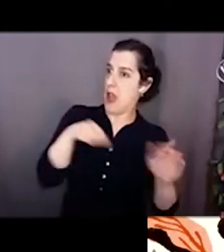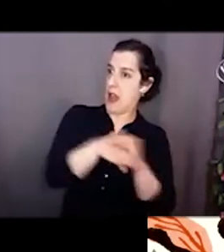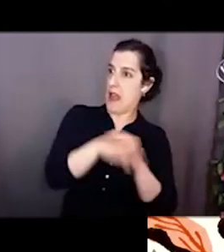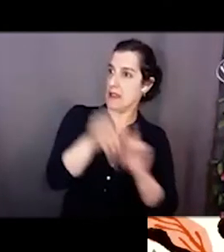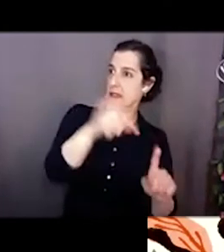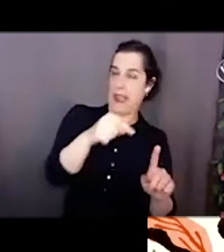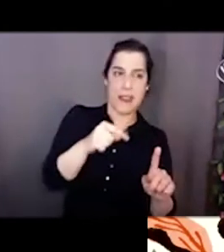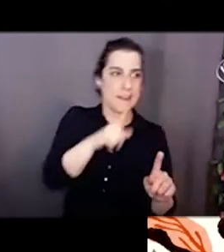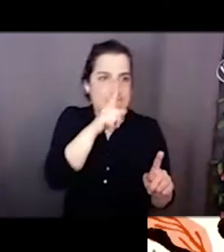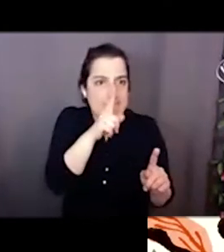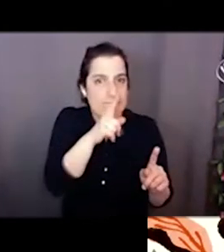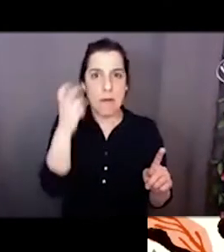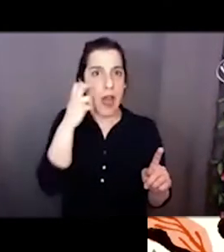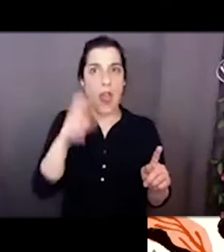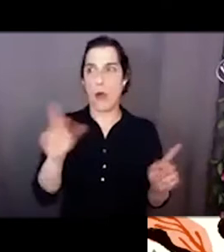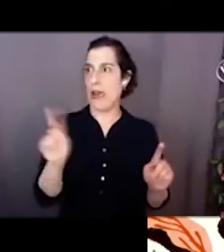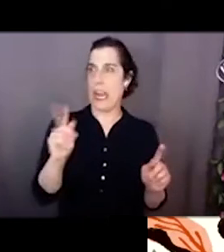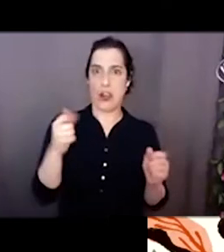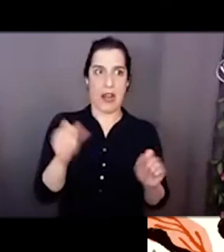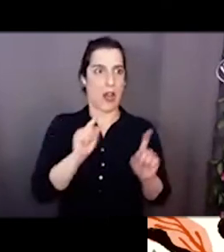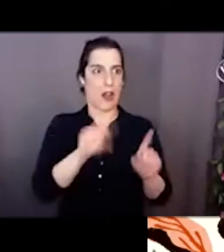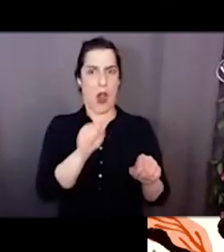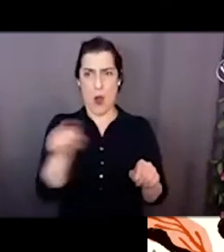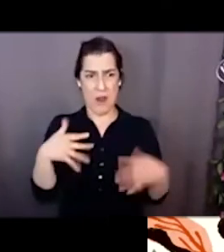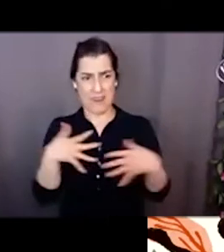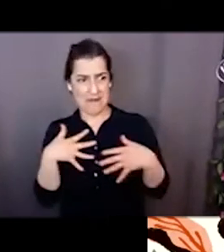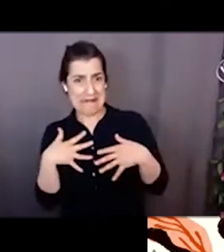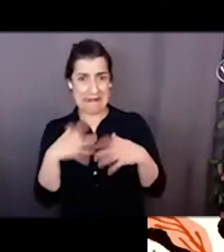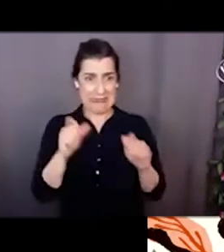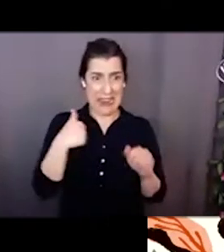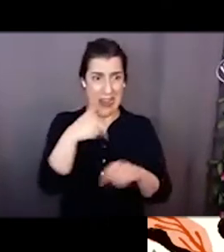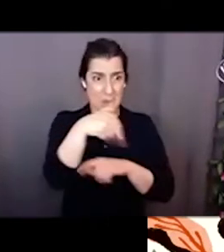people are uncertain and anxious about how to get tested if you don't drive and